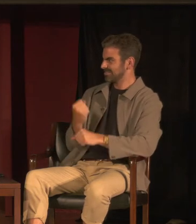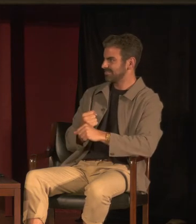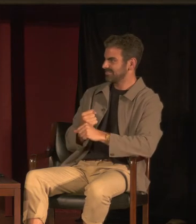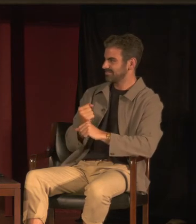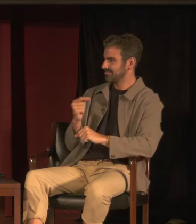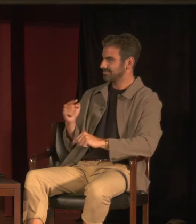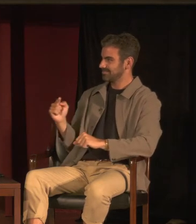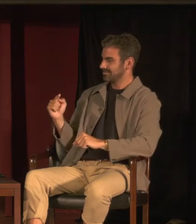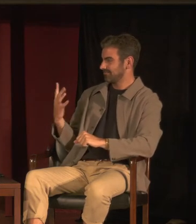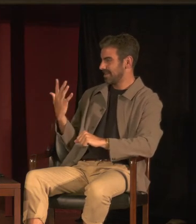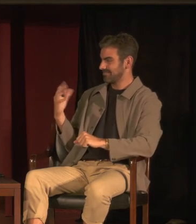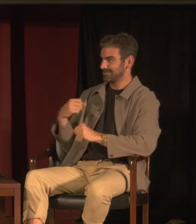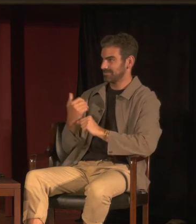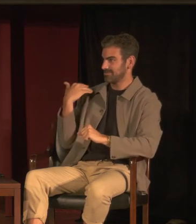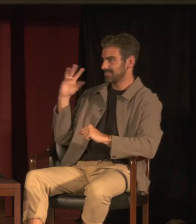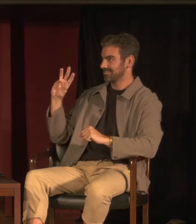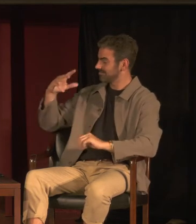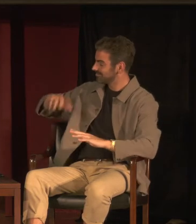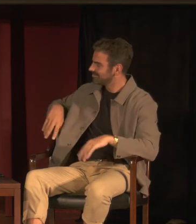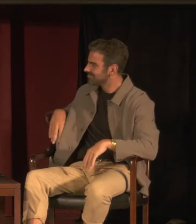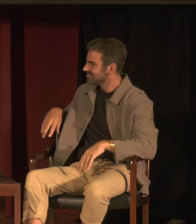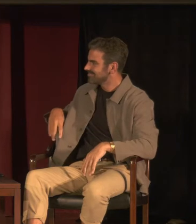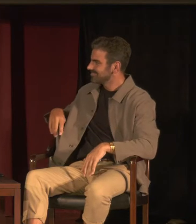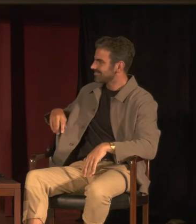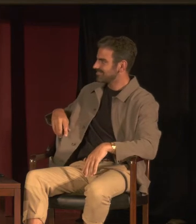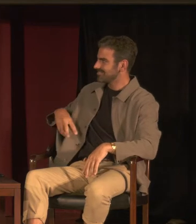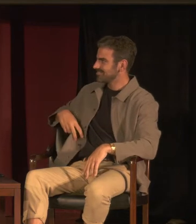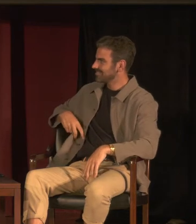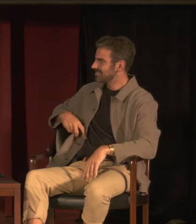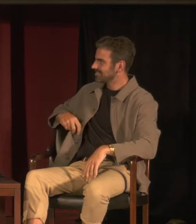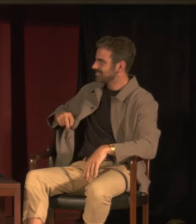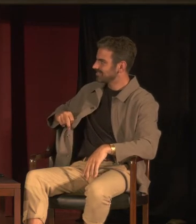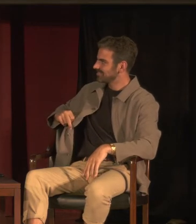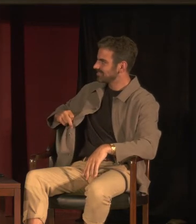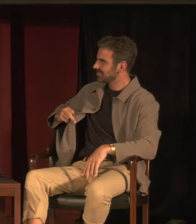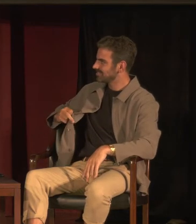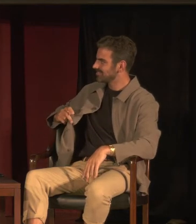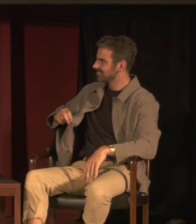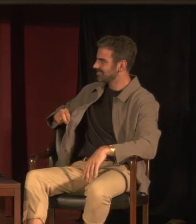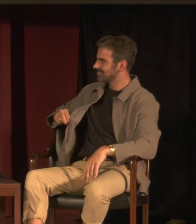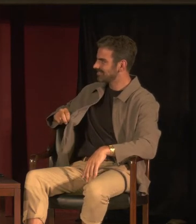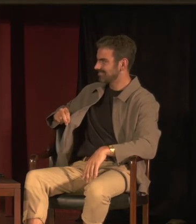Six what has it been, six years? Five, six years ago now. So you've done any ballroom or any of the routines